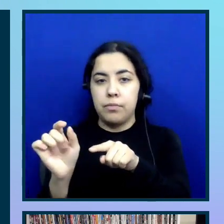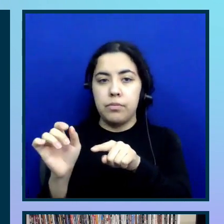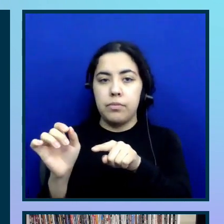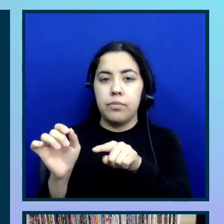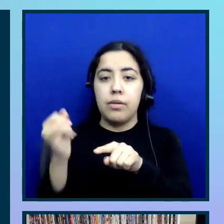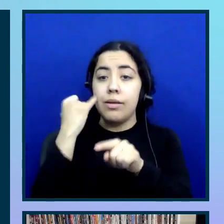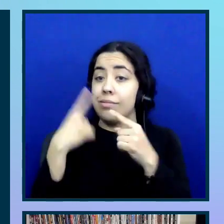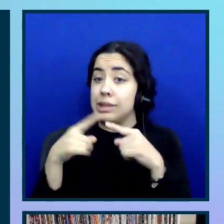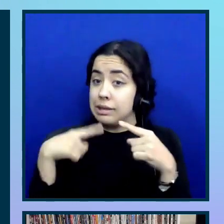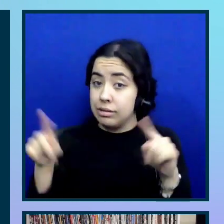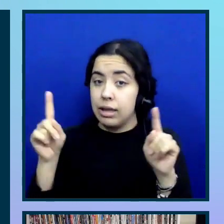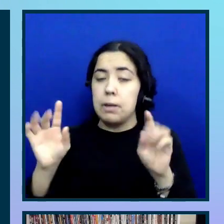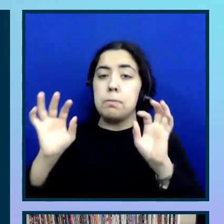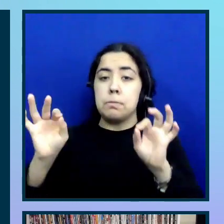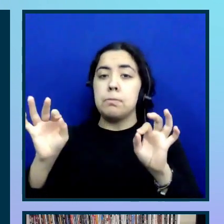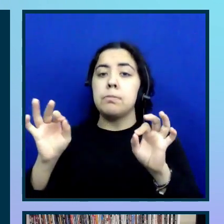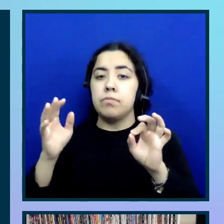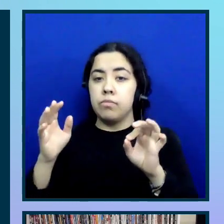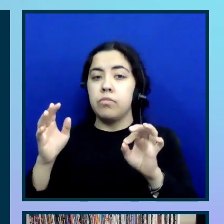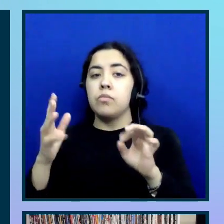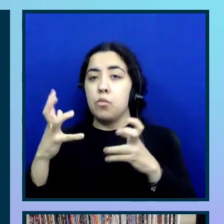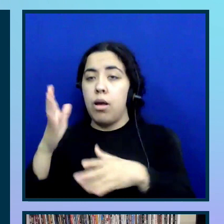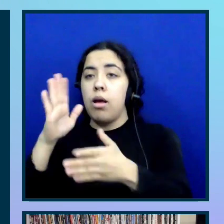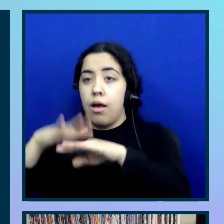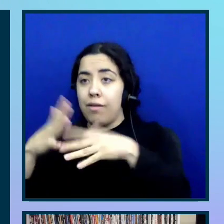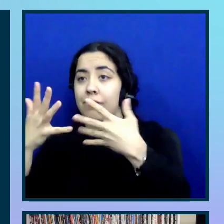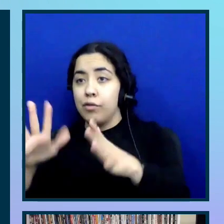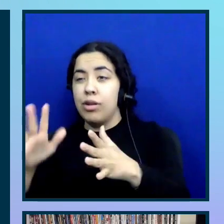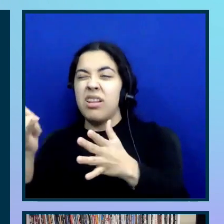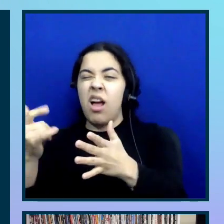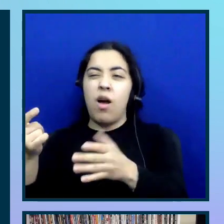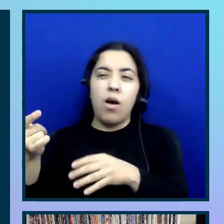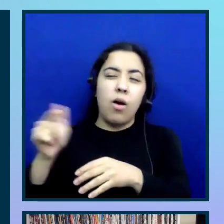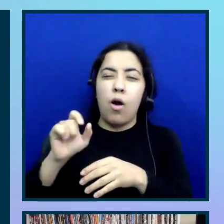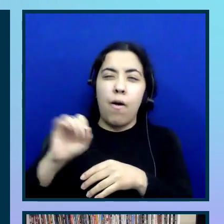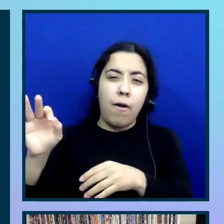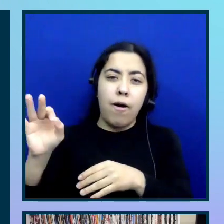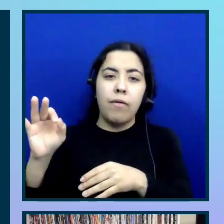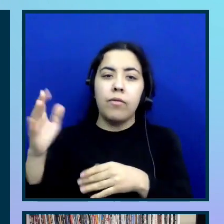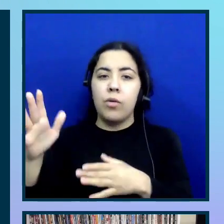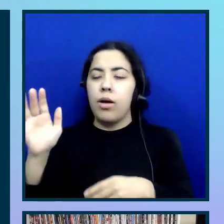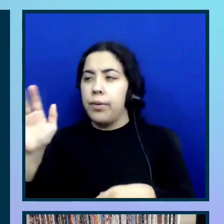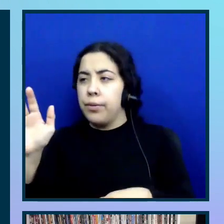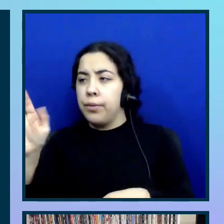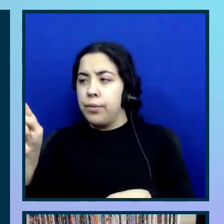If you're successful in enabling VoiceOver, and you'd like to turn it off, remember to use a single finger and drag to the VoiceOver switch,